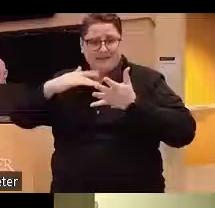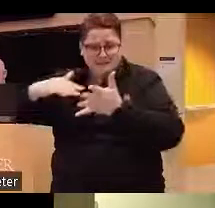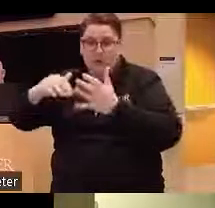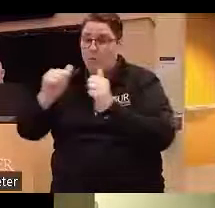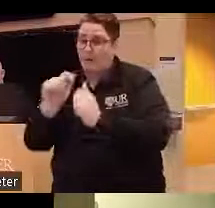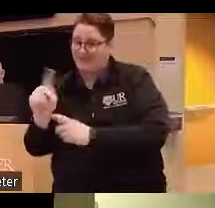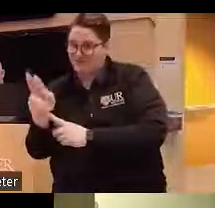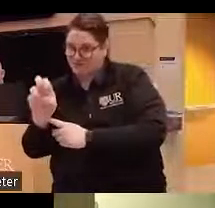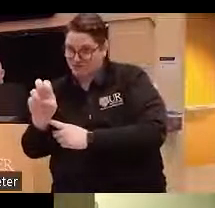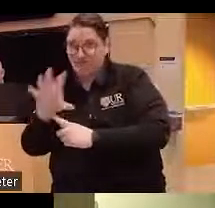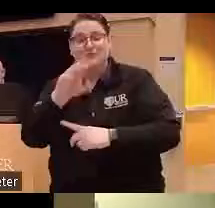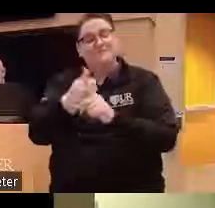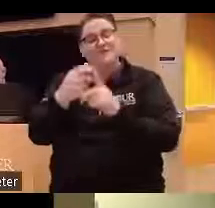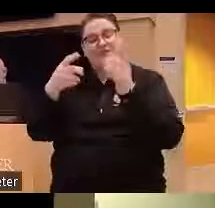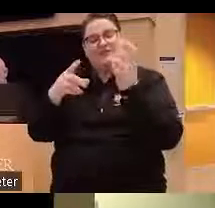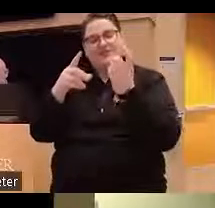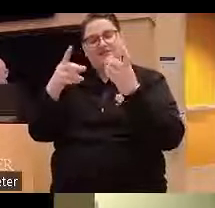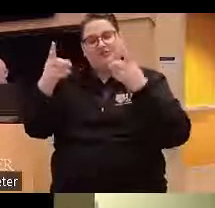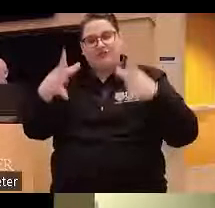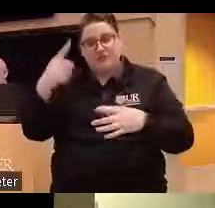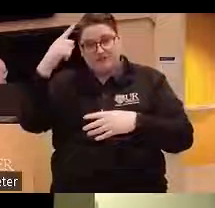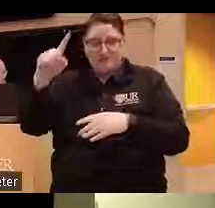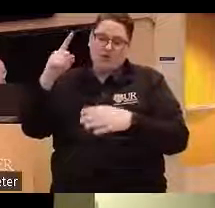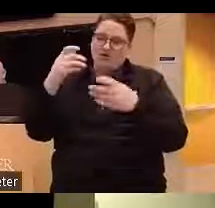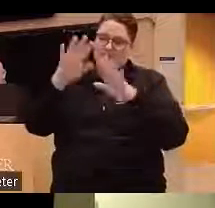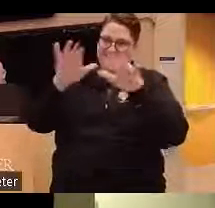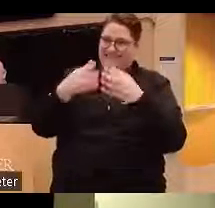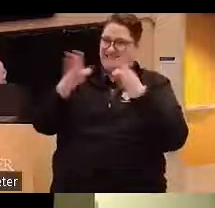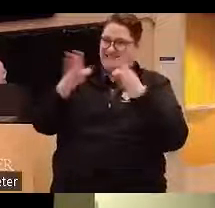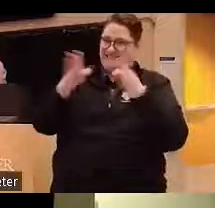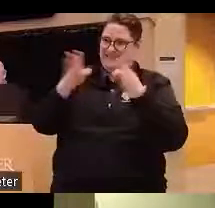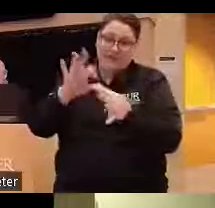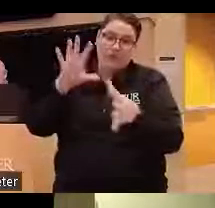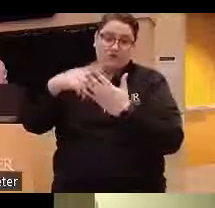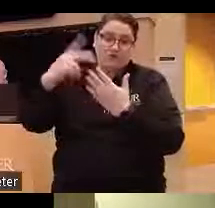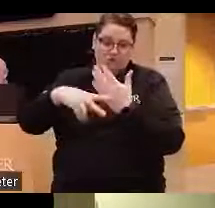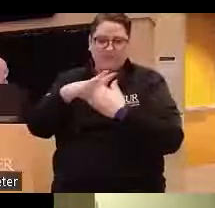director of The systemwide psychosis program and the first vice chair of diversity equity